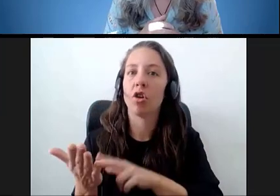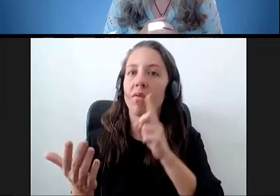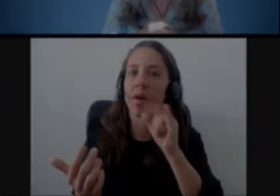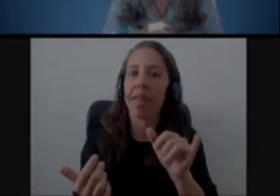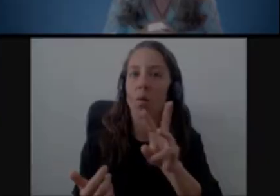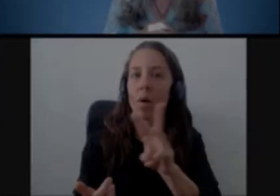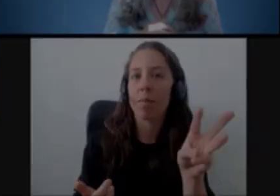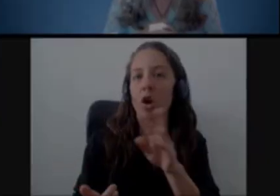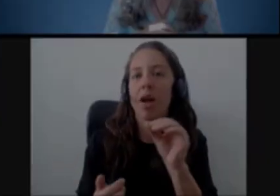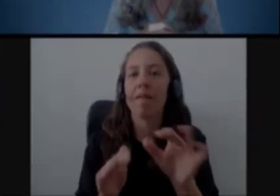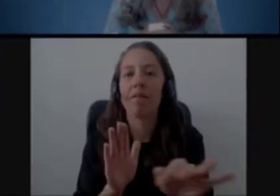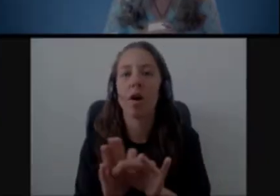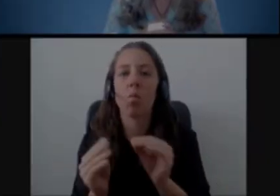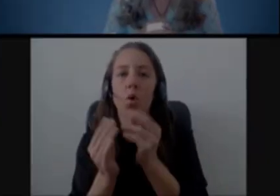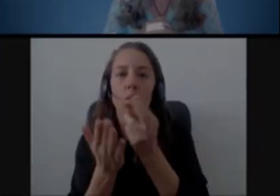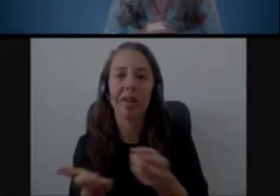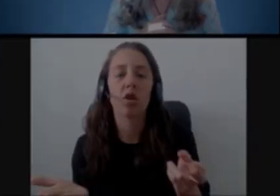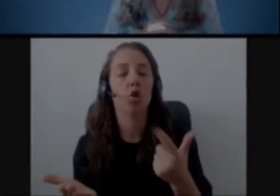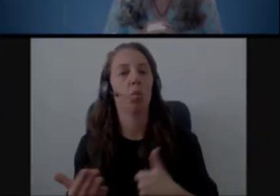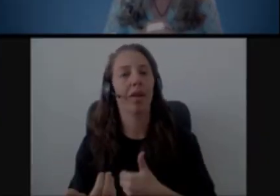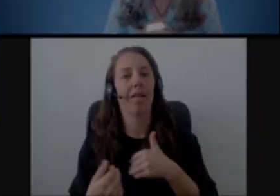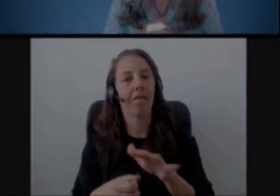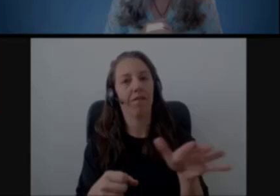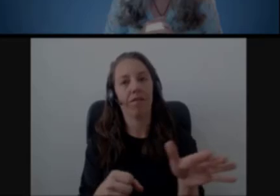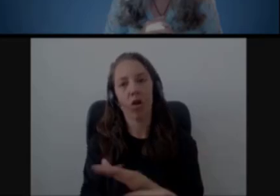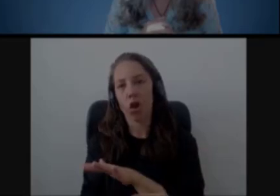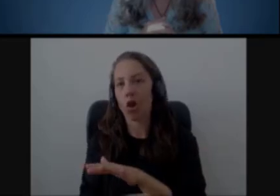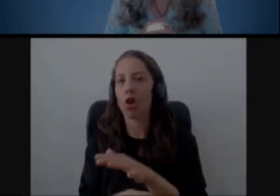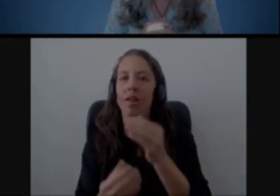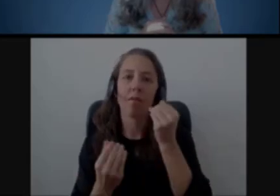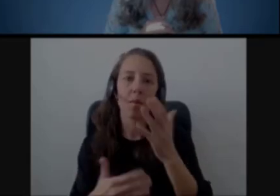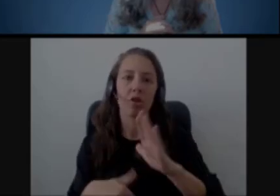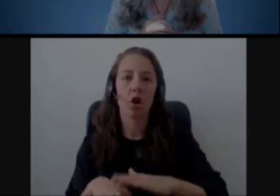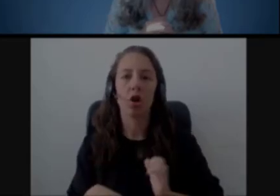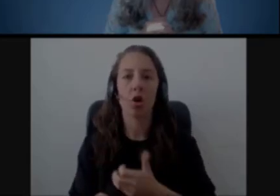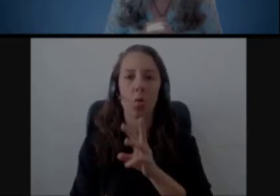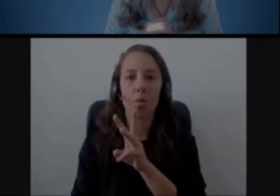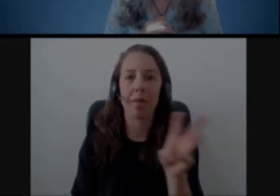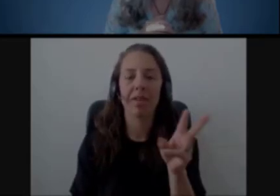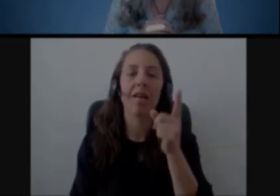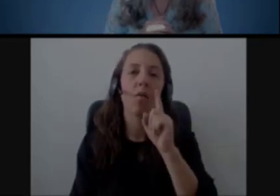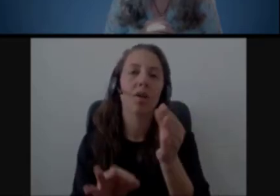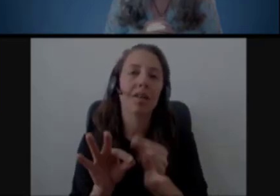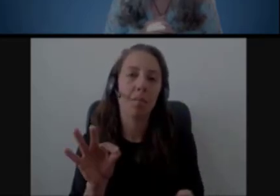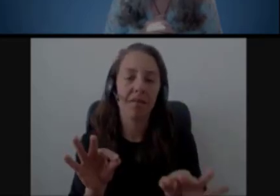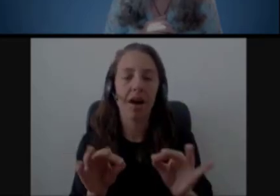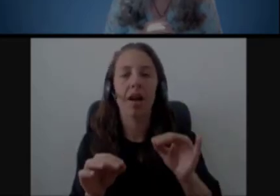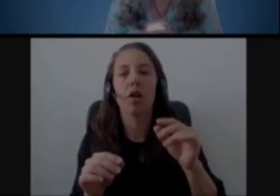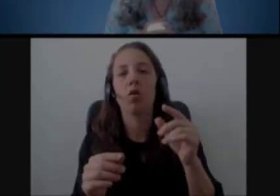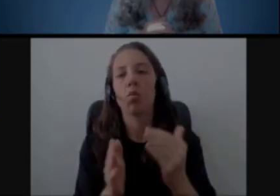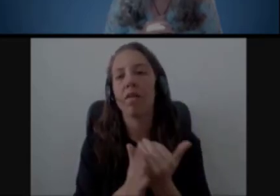Megan Columbus We have a comprehensive website on simplifying review of research project grant applications that provides a wealth of information